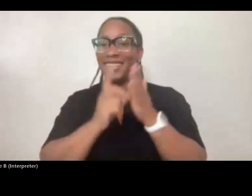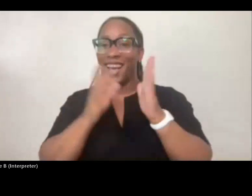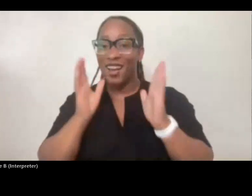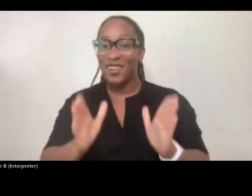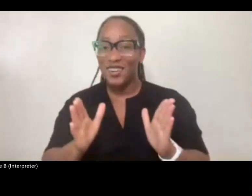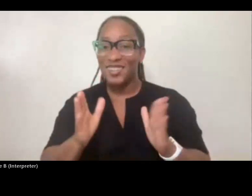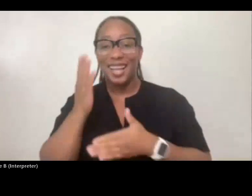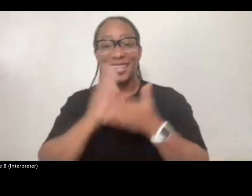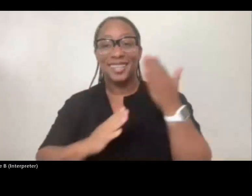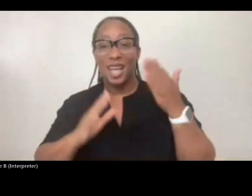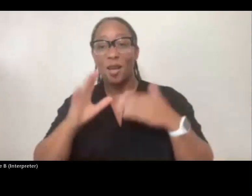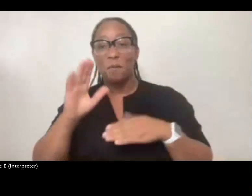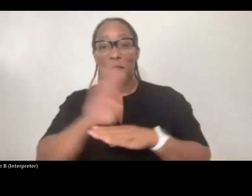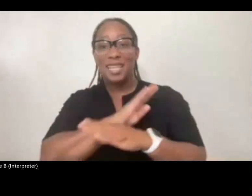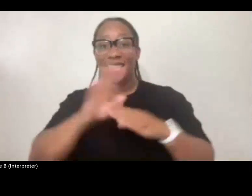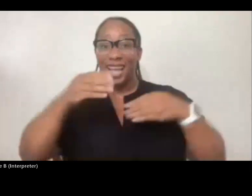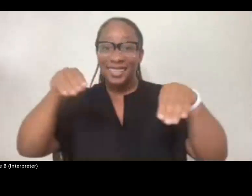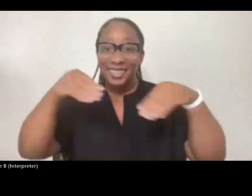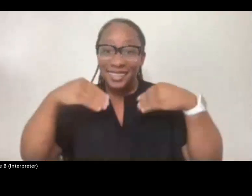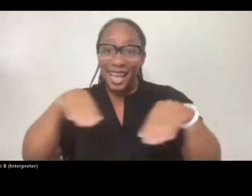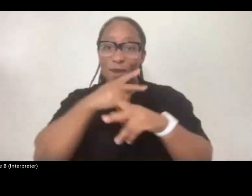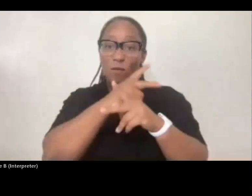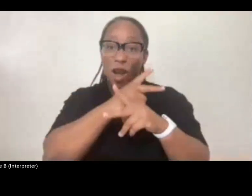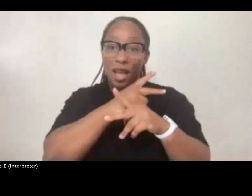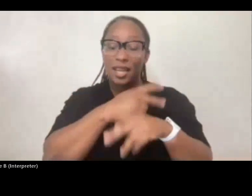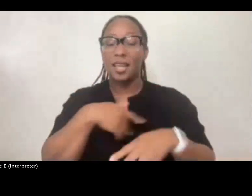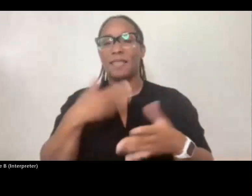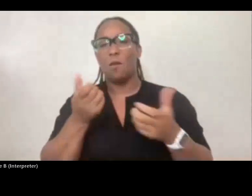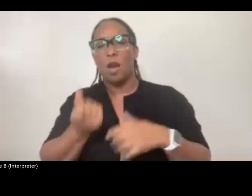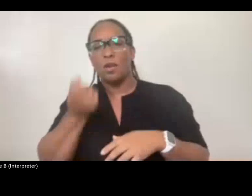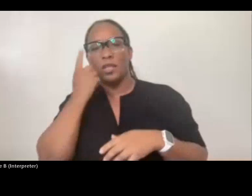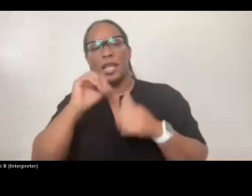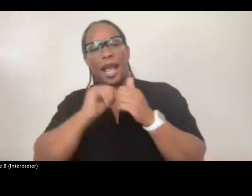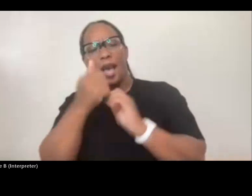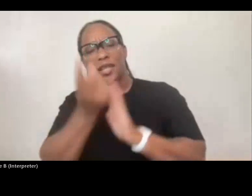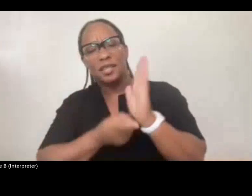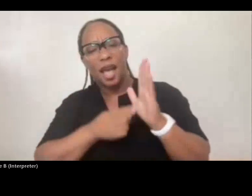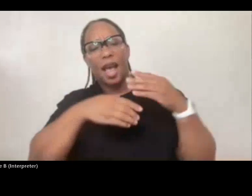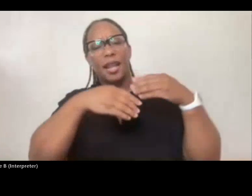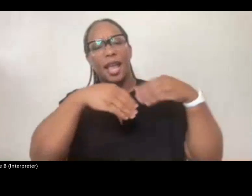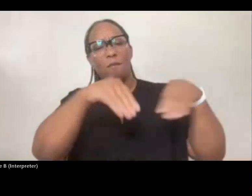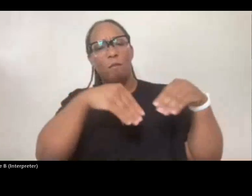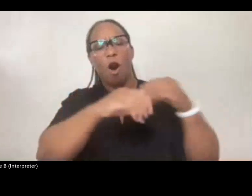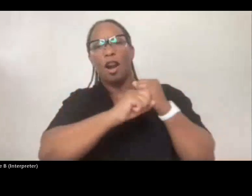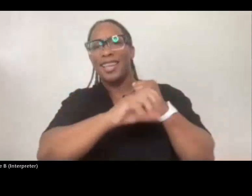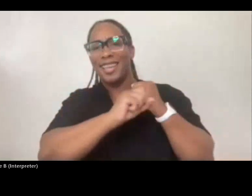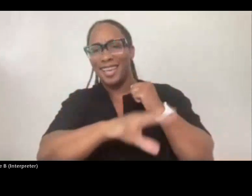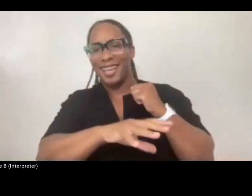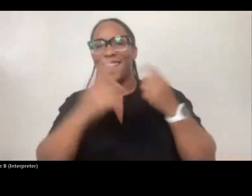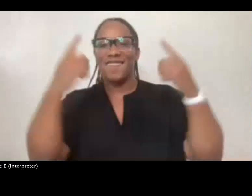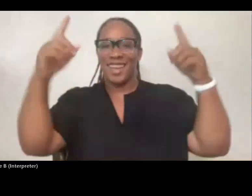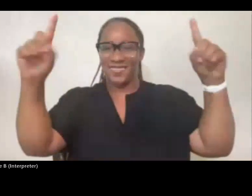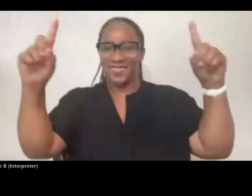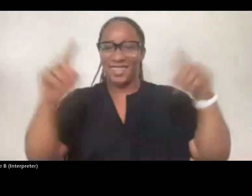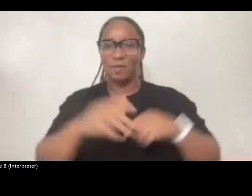products and want to understand how to design and market those products more effectively. So we really.